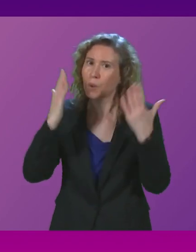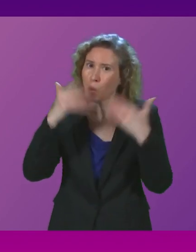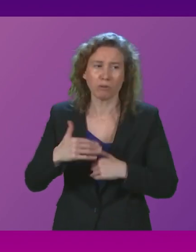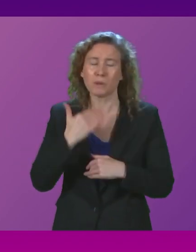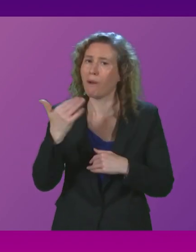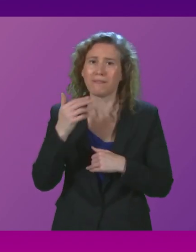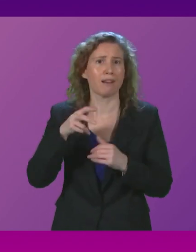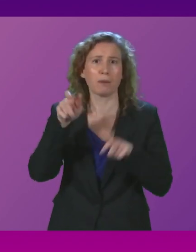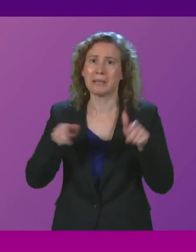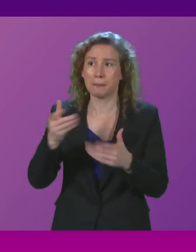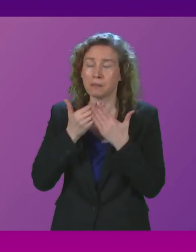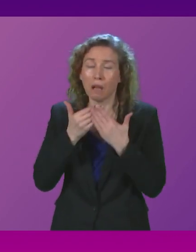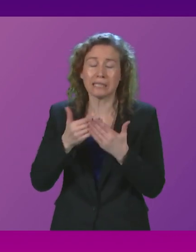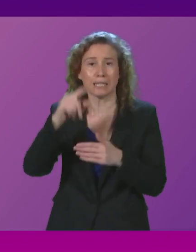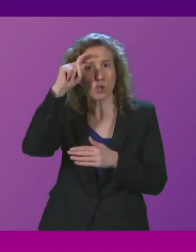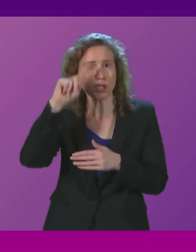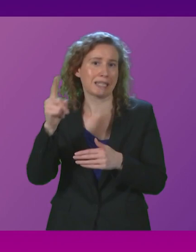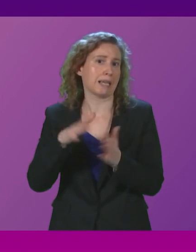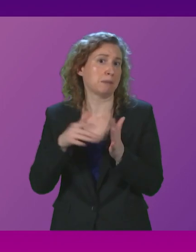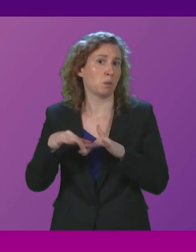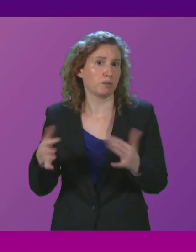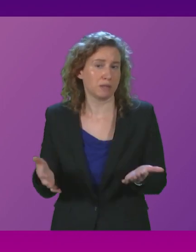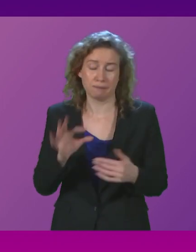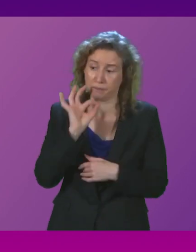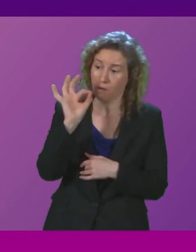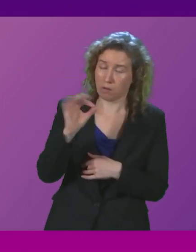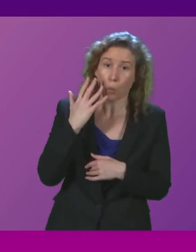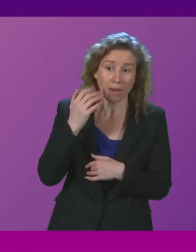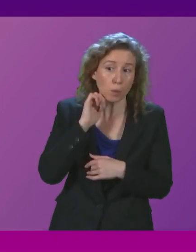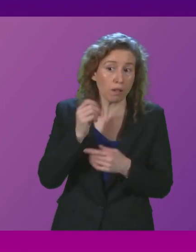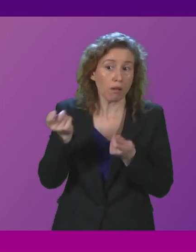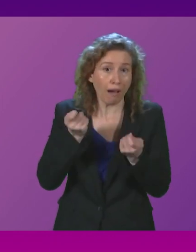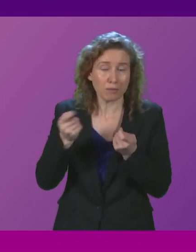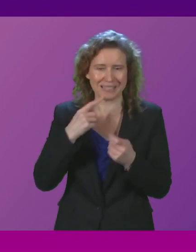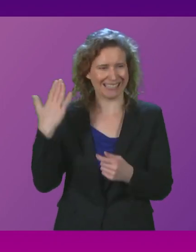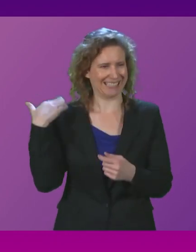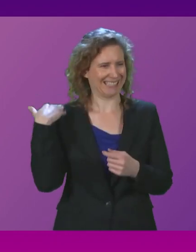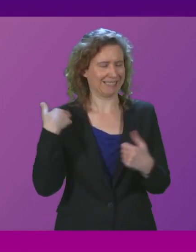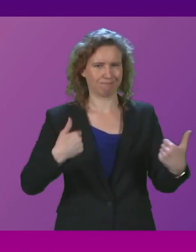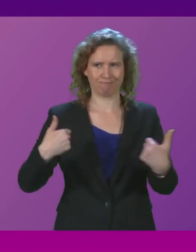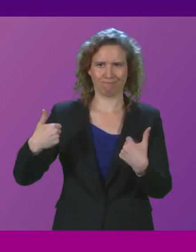I ask the First Minister: when will her Government stop patting itself on the back, realise the